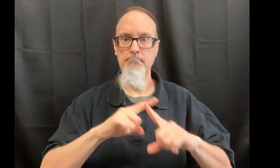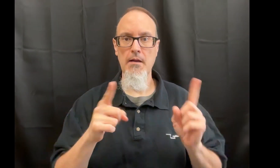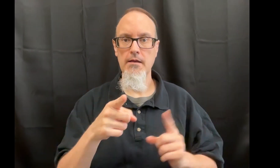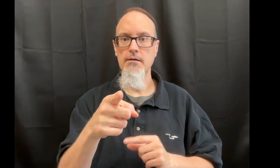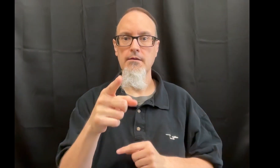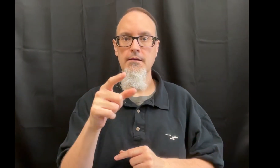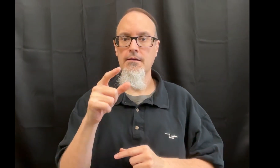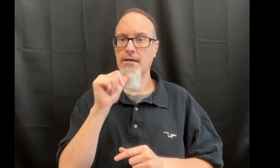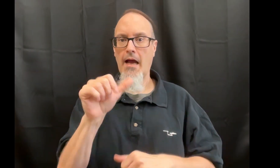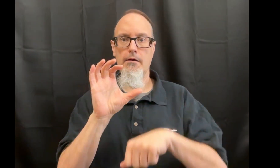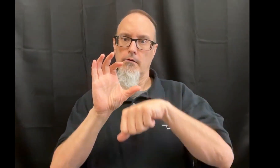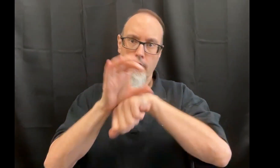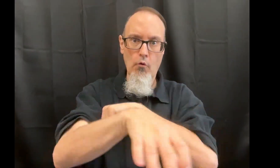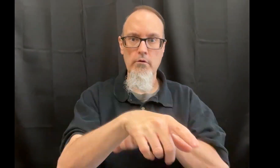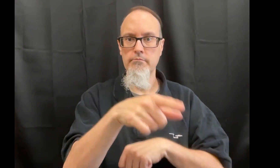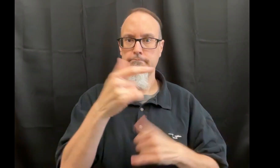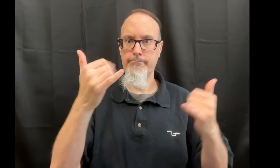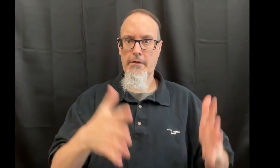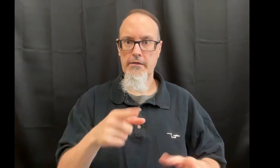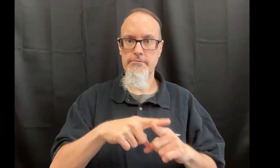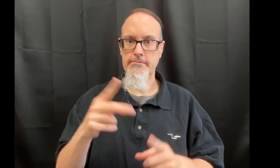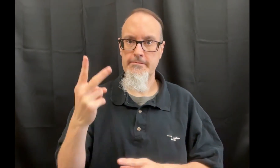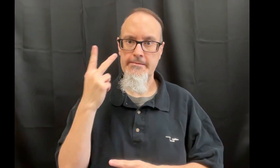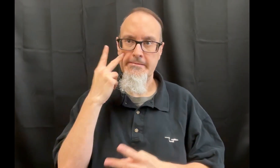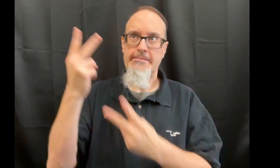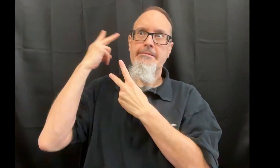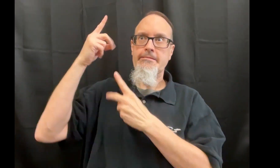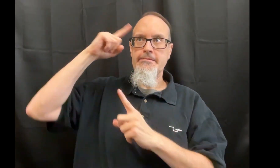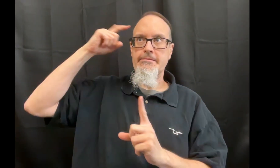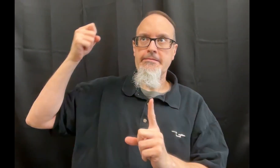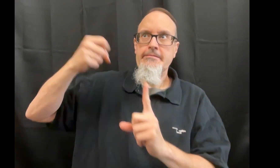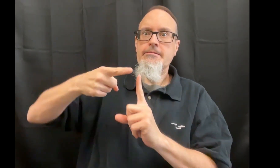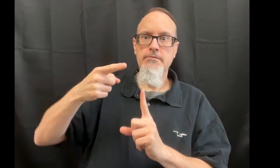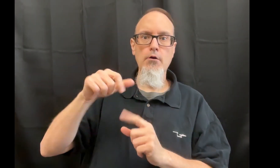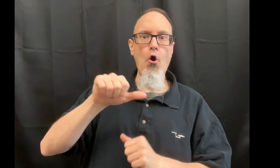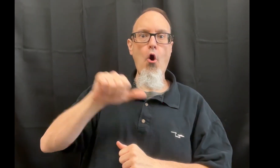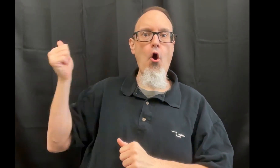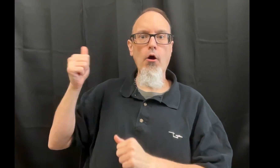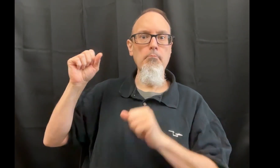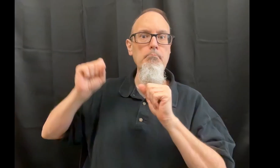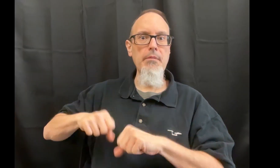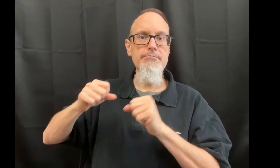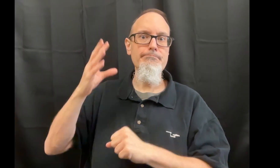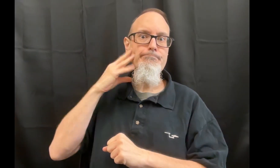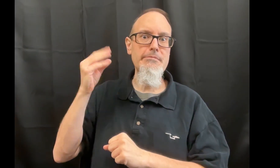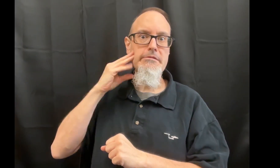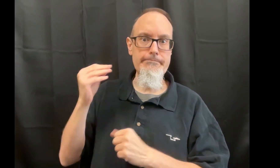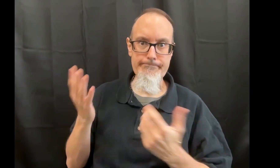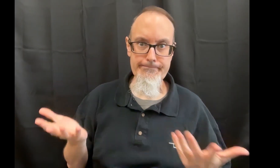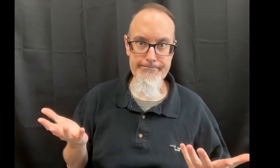but the visuals are not forced upon the player, possibly triggering possible prior experiences.